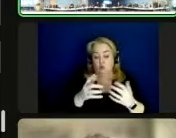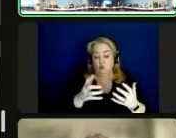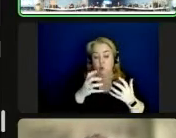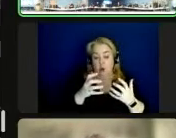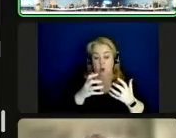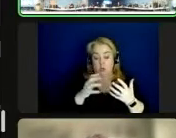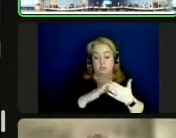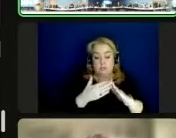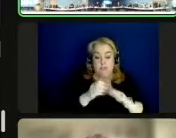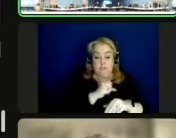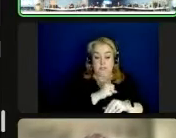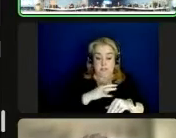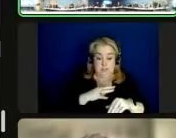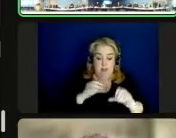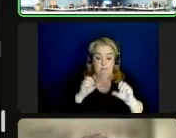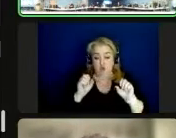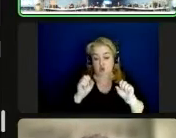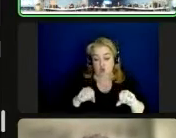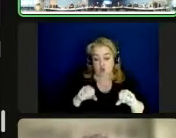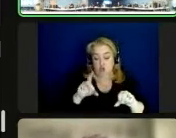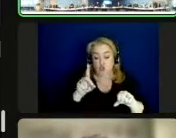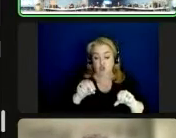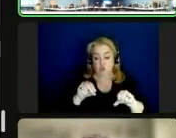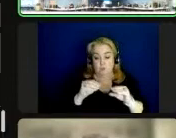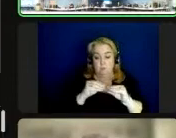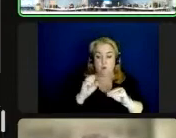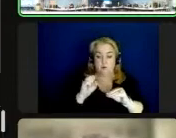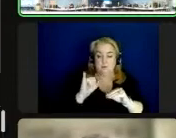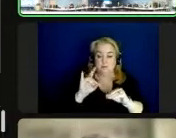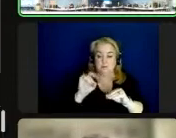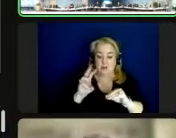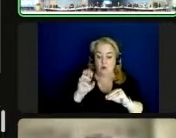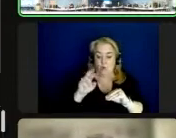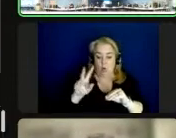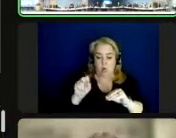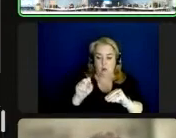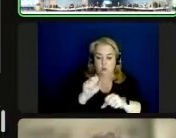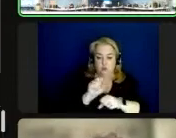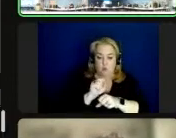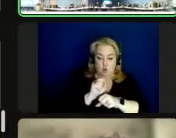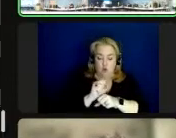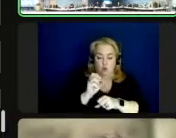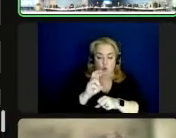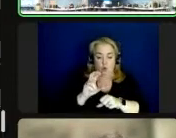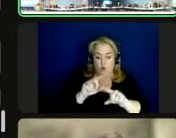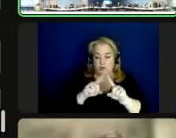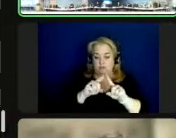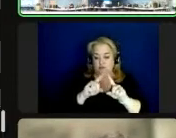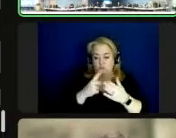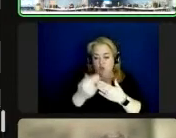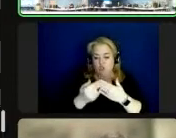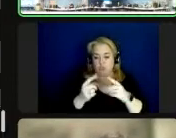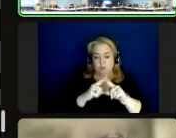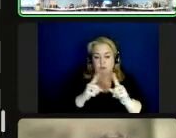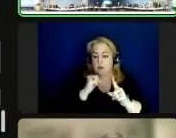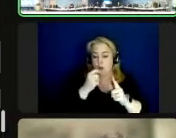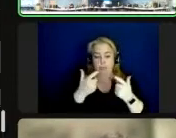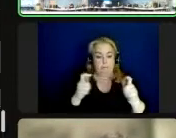PROJECTS.